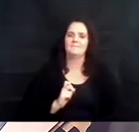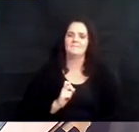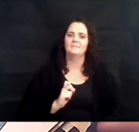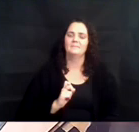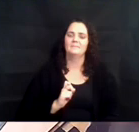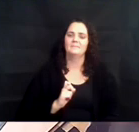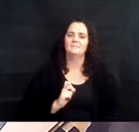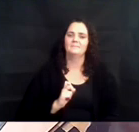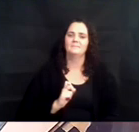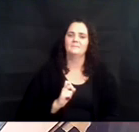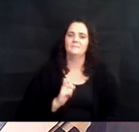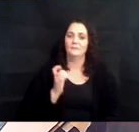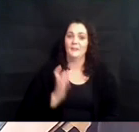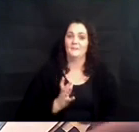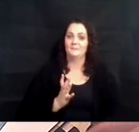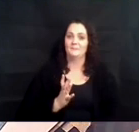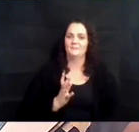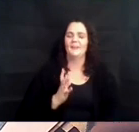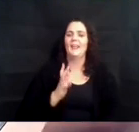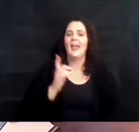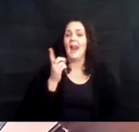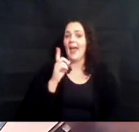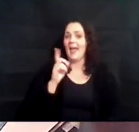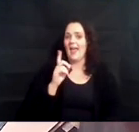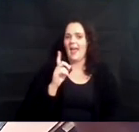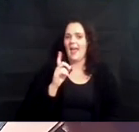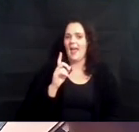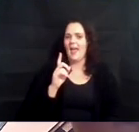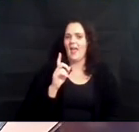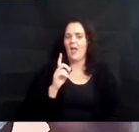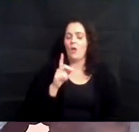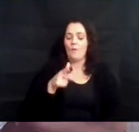Alright, now what I'm gonna do, without moving that camera